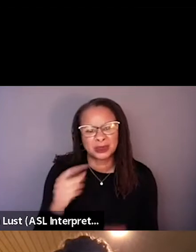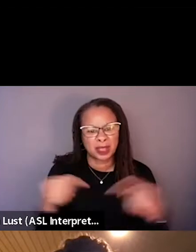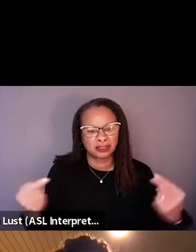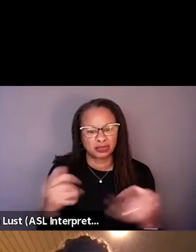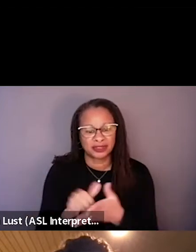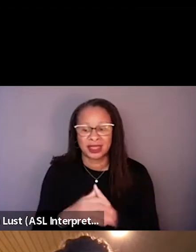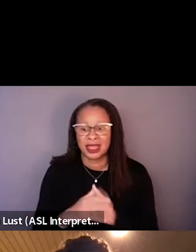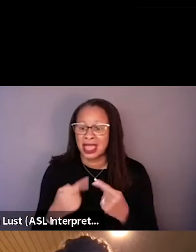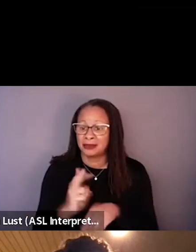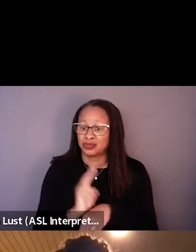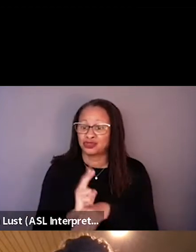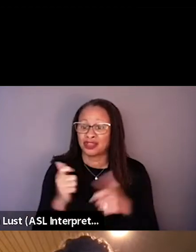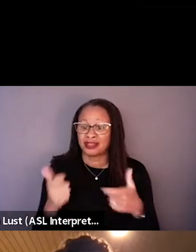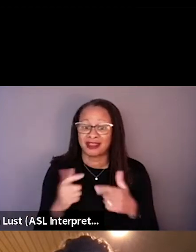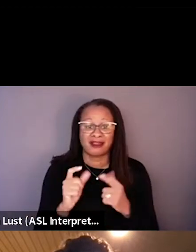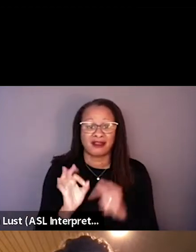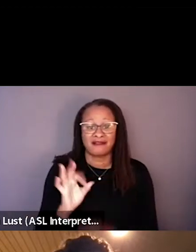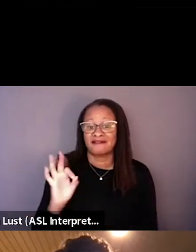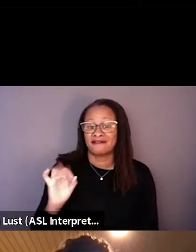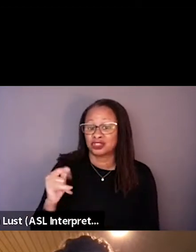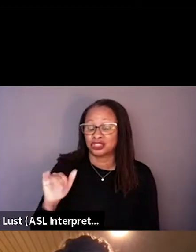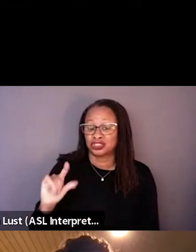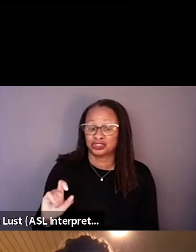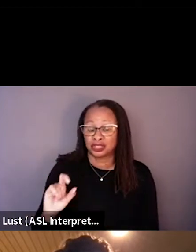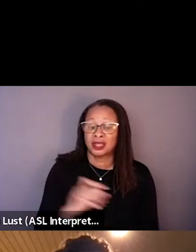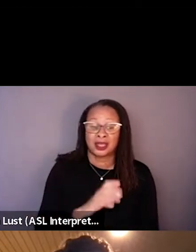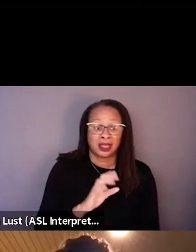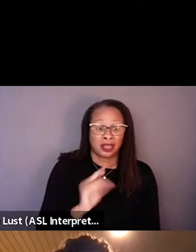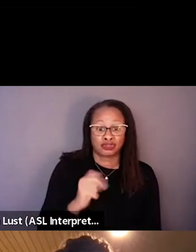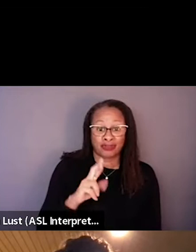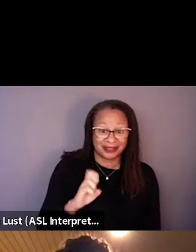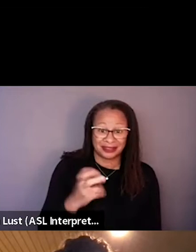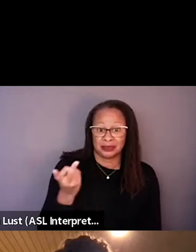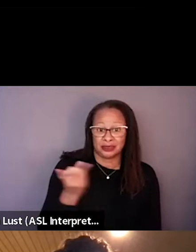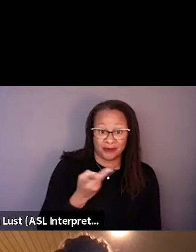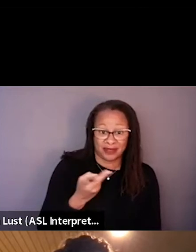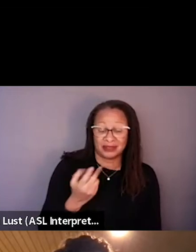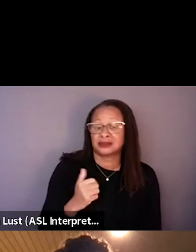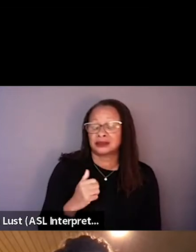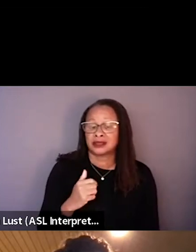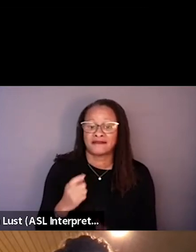I'm using actually a lot of footage or Grace and we are using a lot of footage from like the first five days of